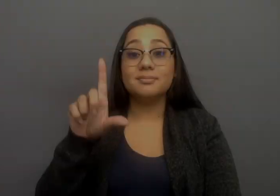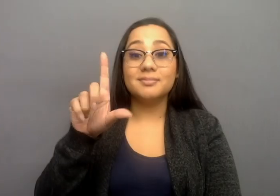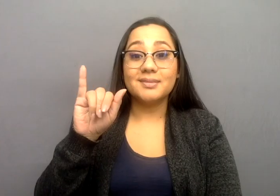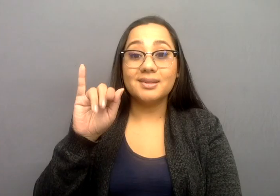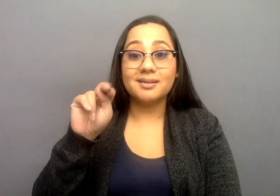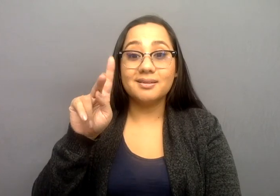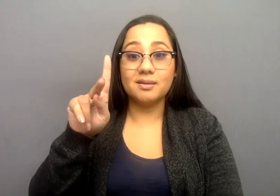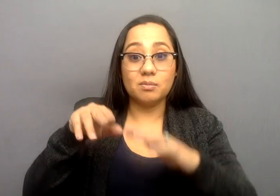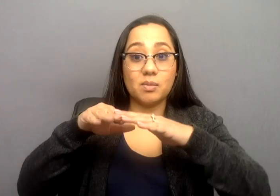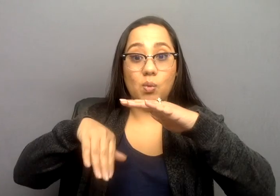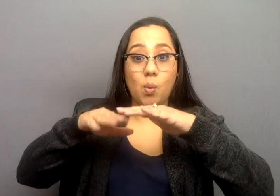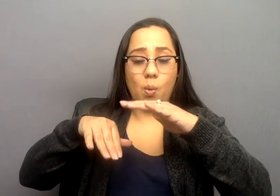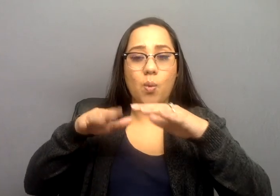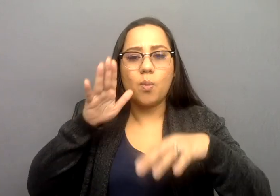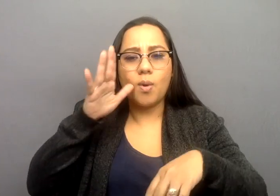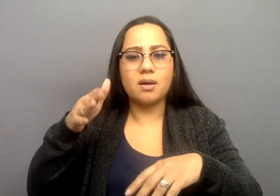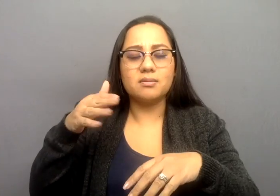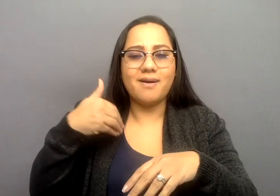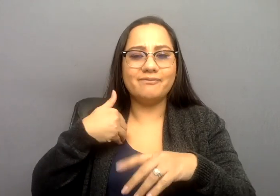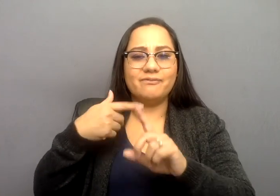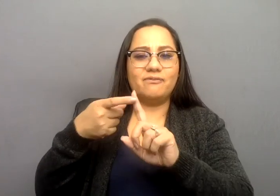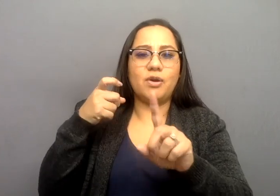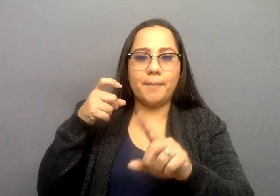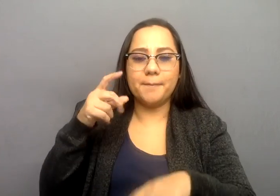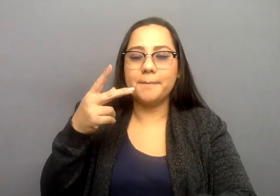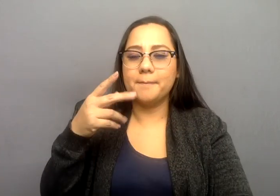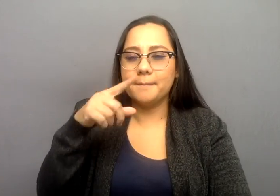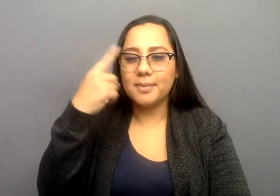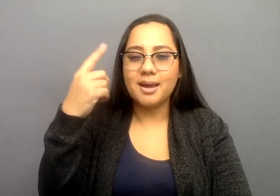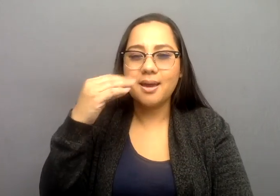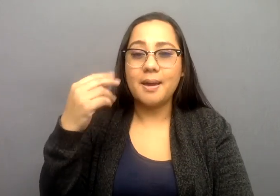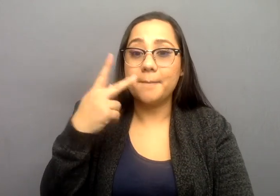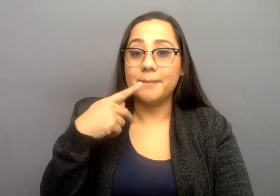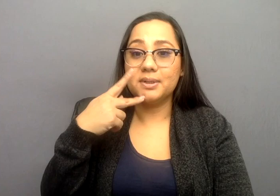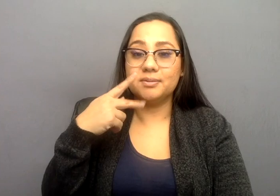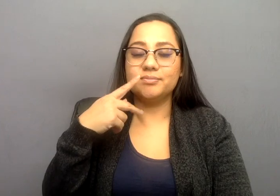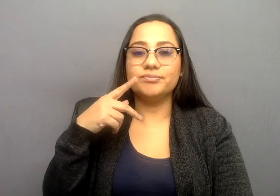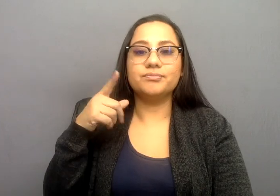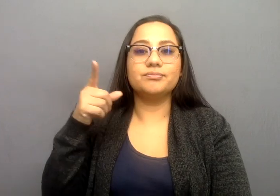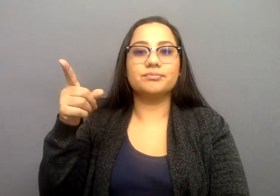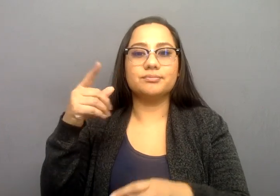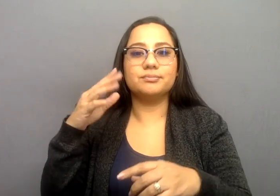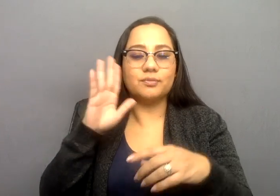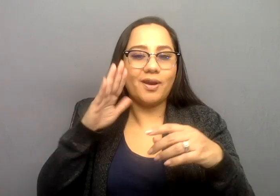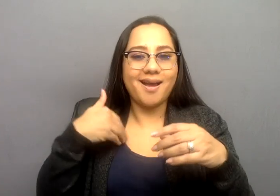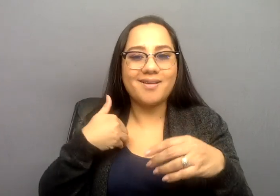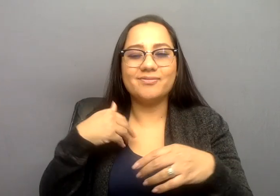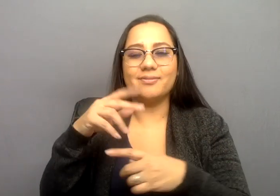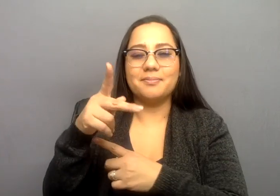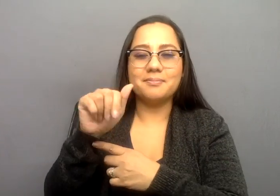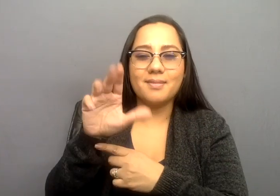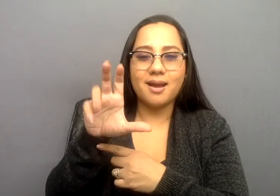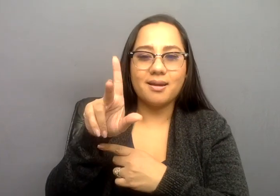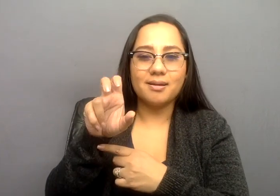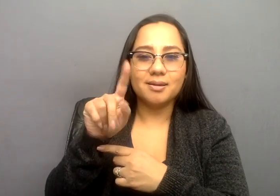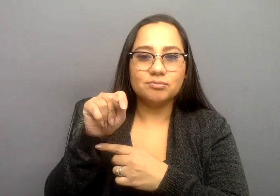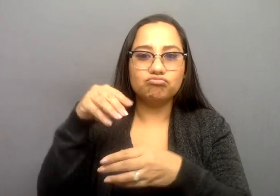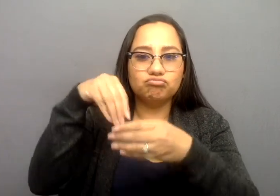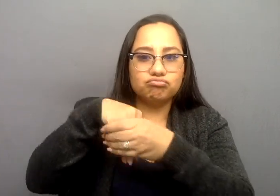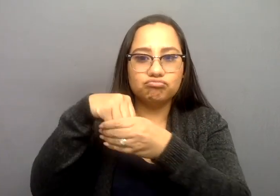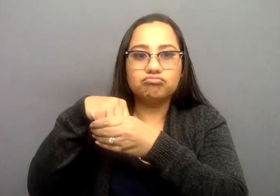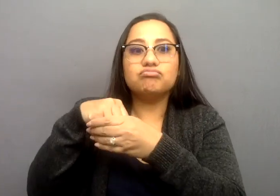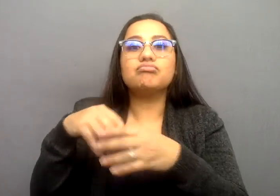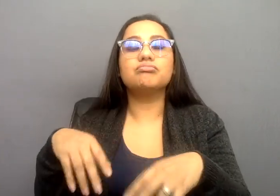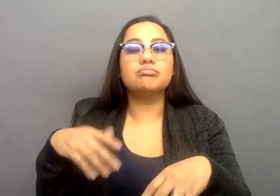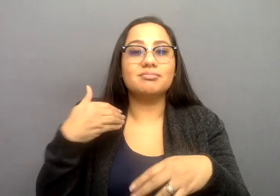In the packet from Black & Pink in the link below,